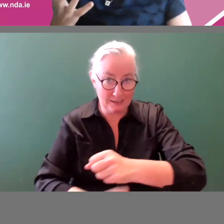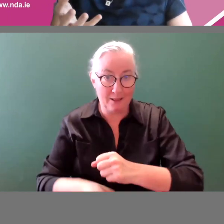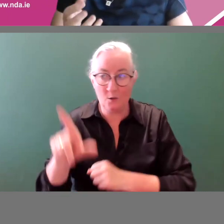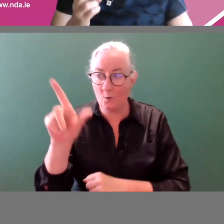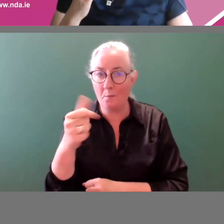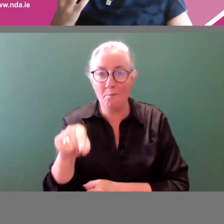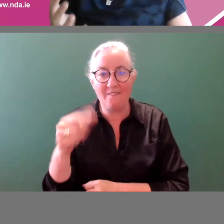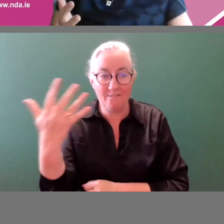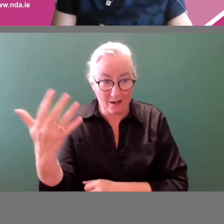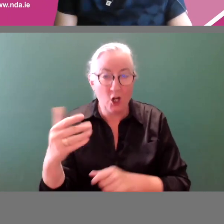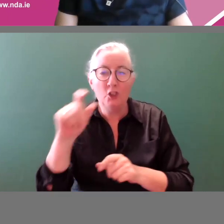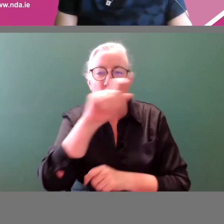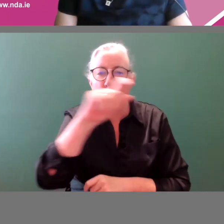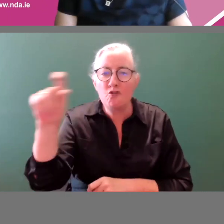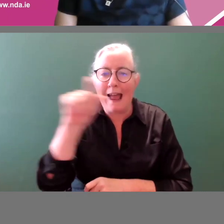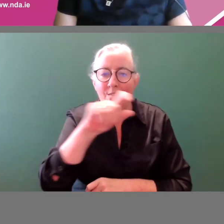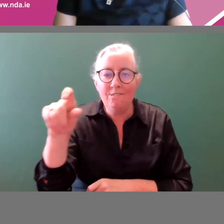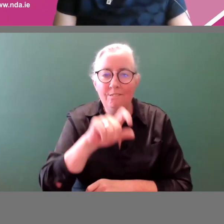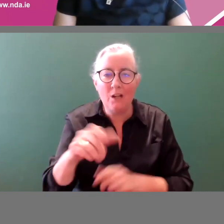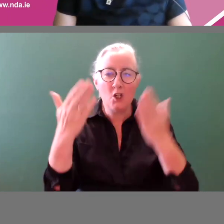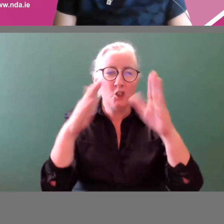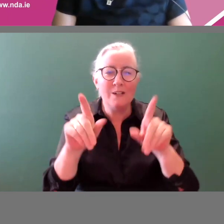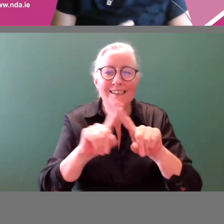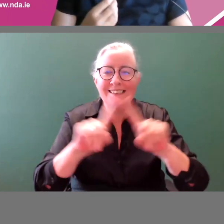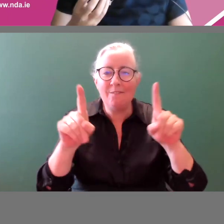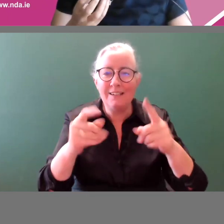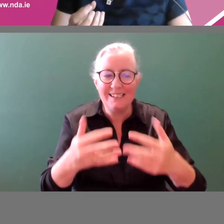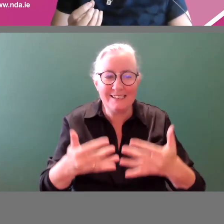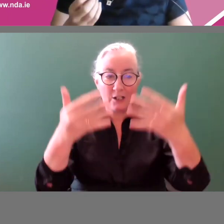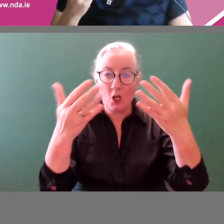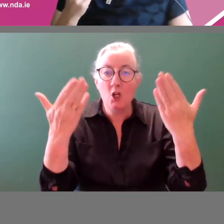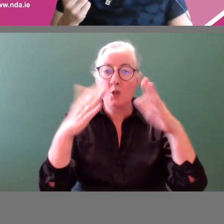graph on the screen shows a slightly different statistic. It shows the number of households with